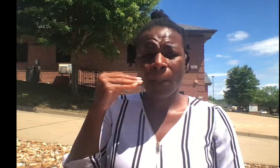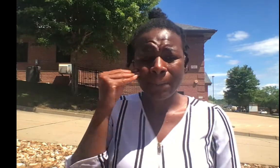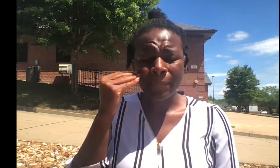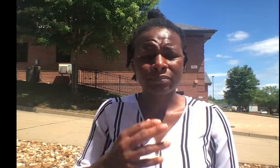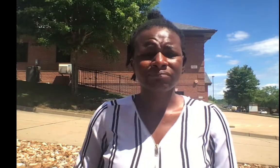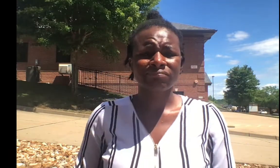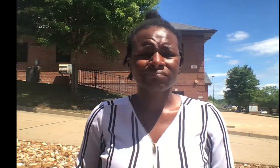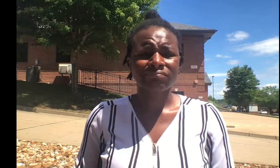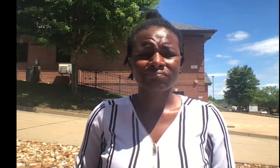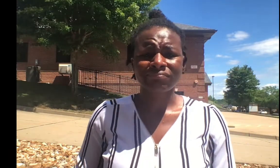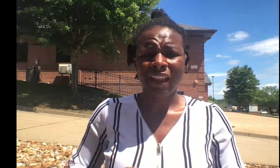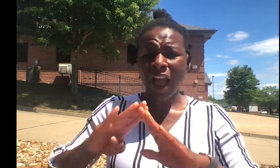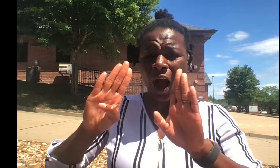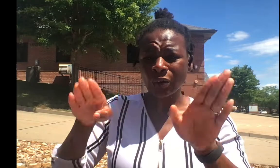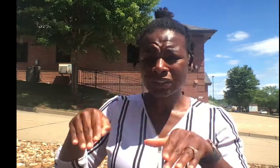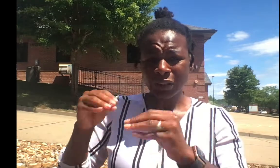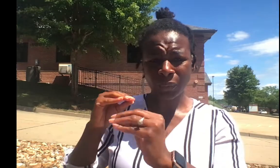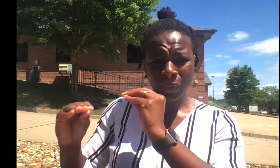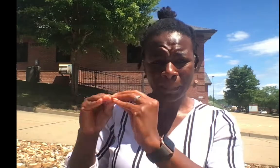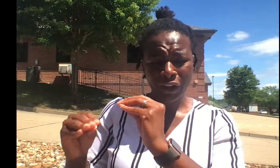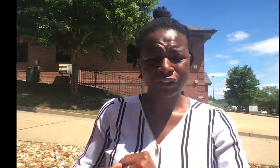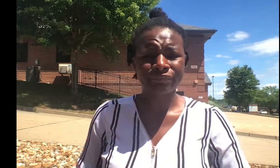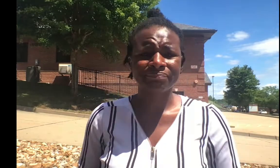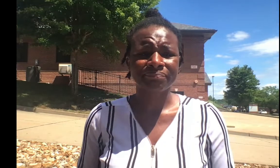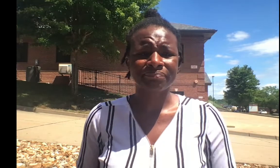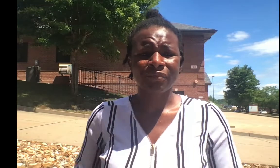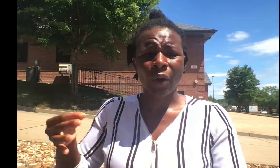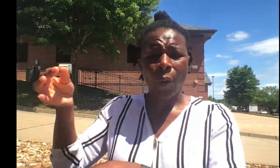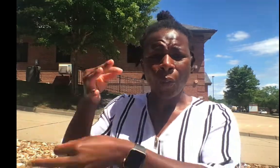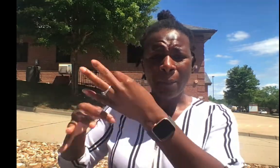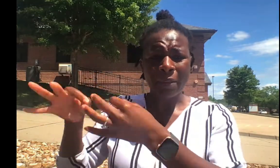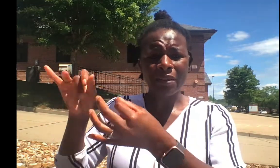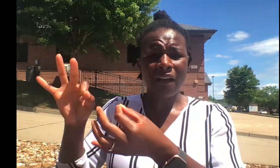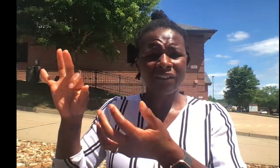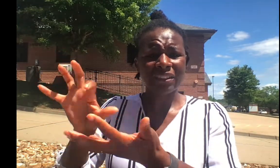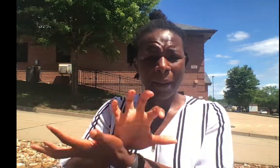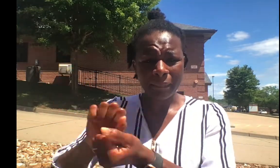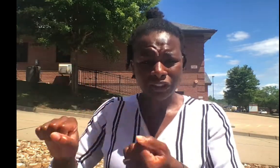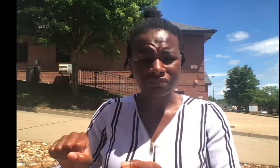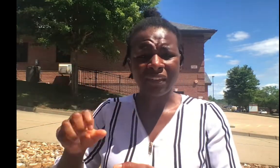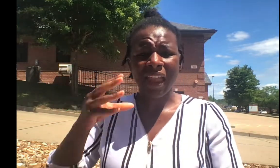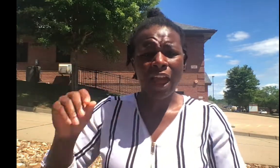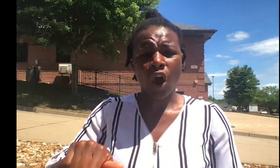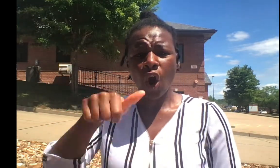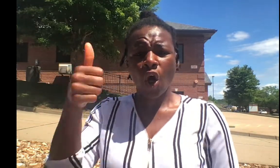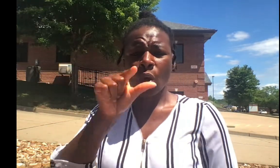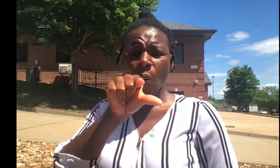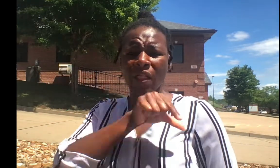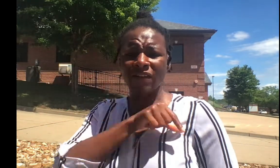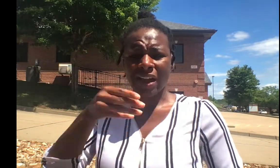housing, housing repairs, replacement of damaged belongings, and other qualifying expenses.